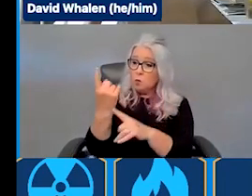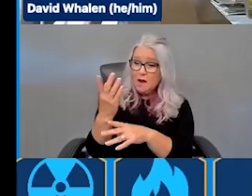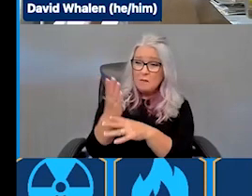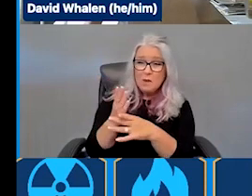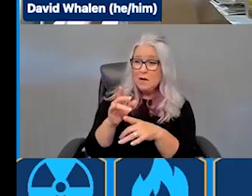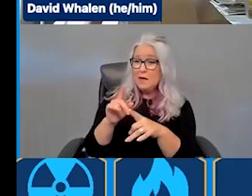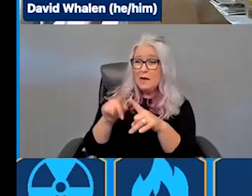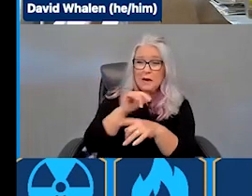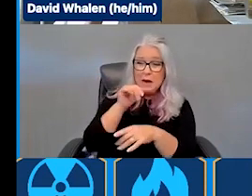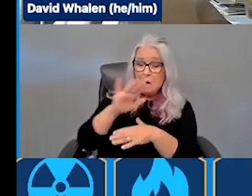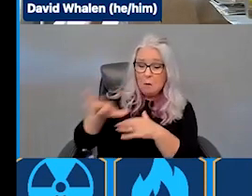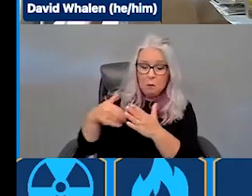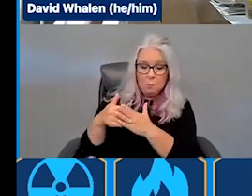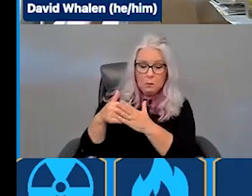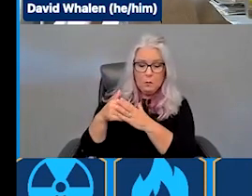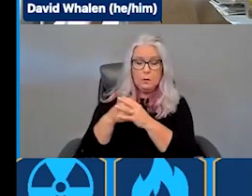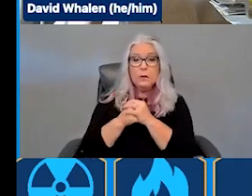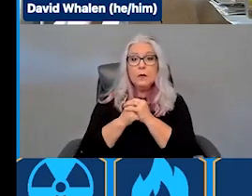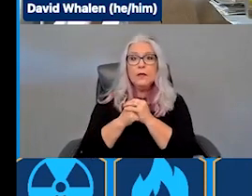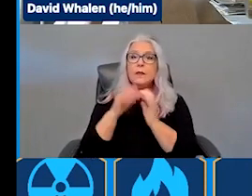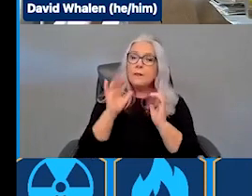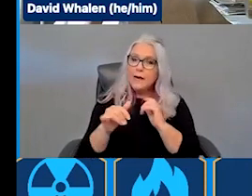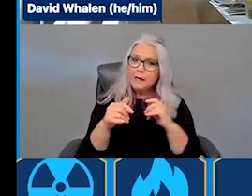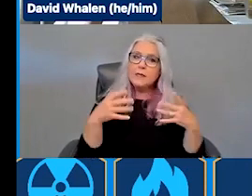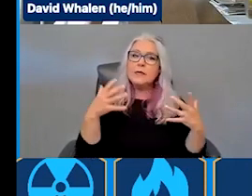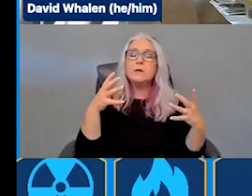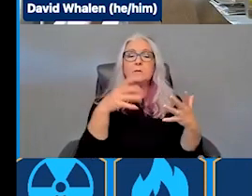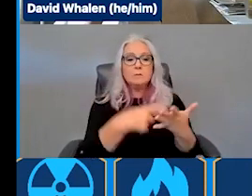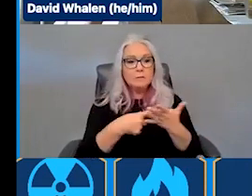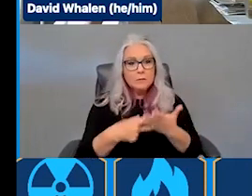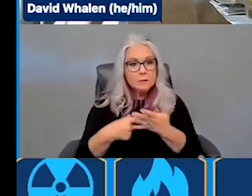interesting arguably distinctive ethical issues and dilemmas arise.